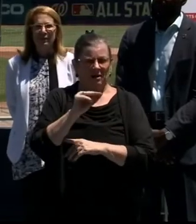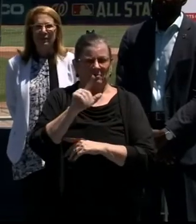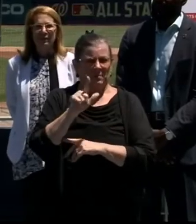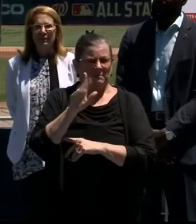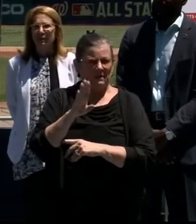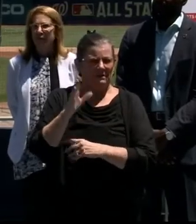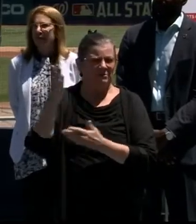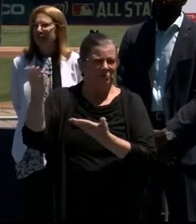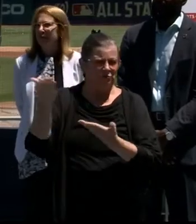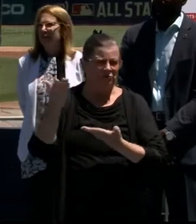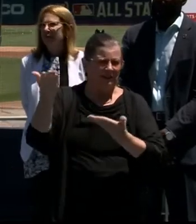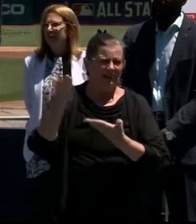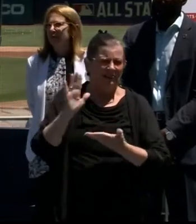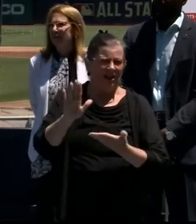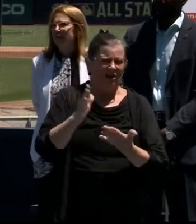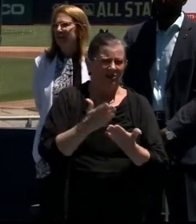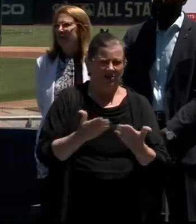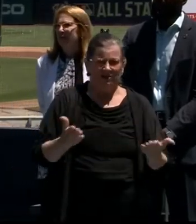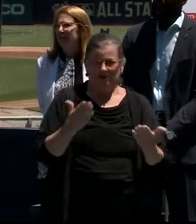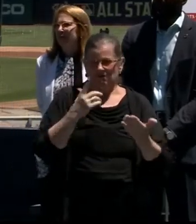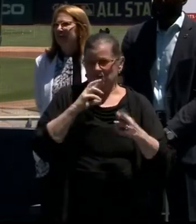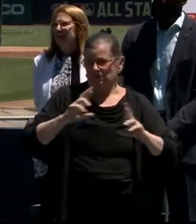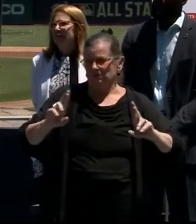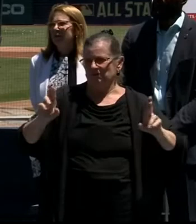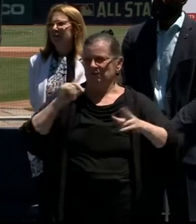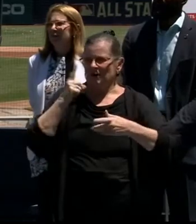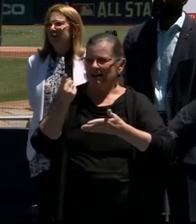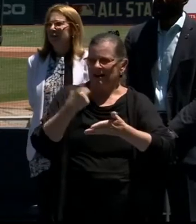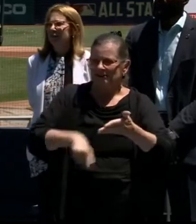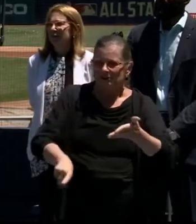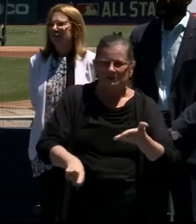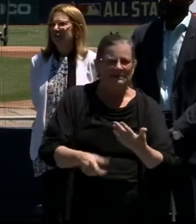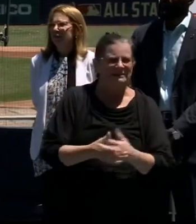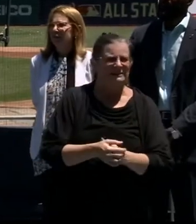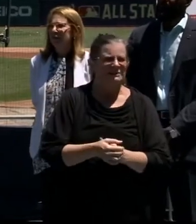ANYTHING ELSE? YES, MA'AM.